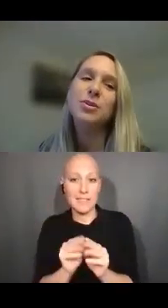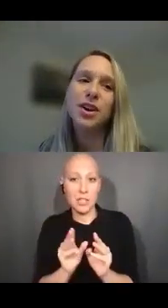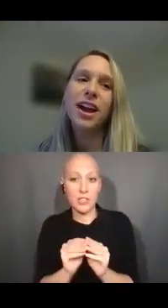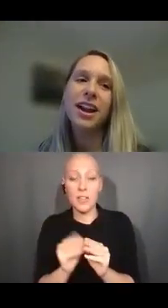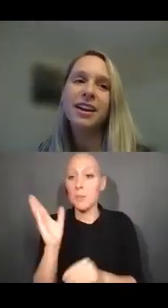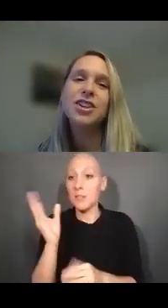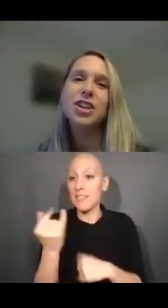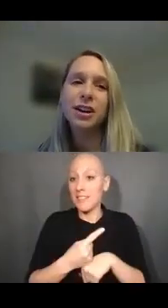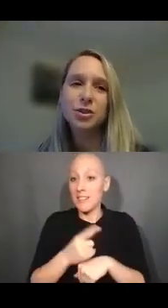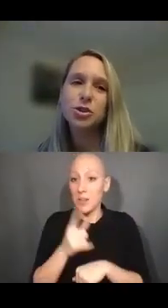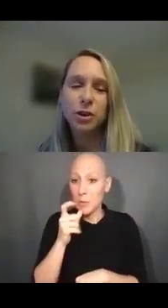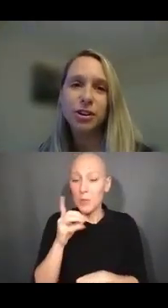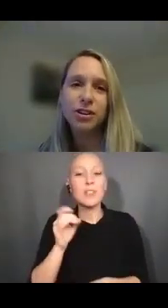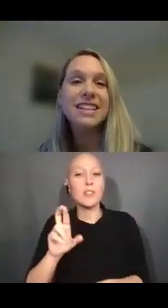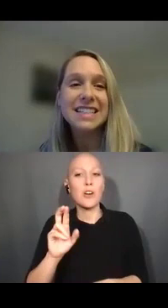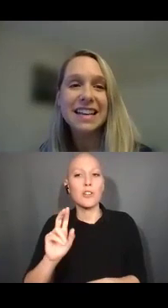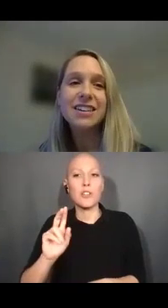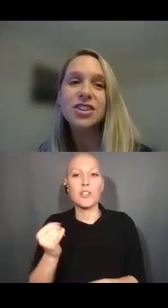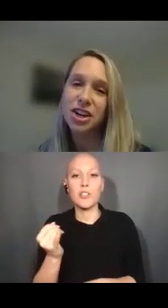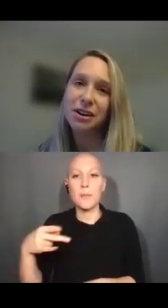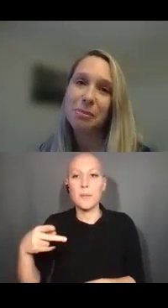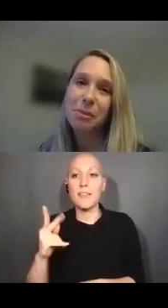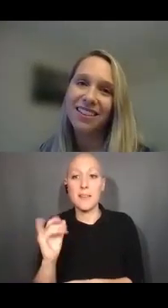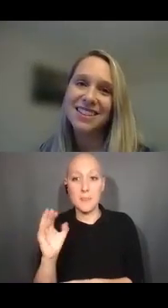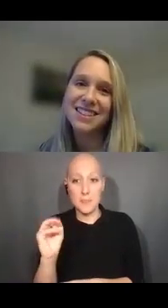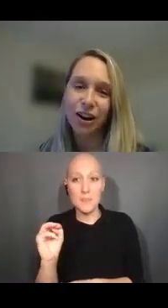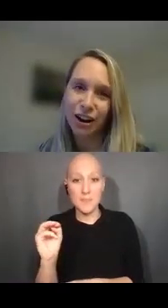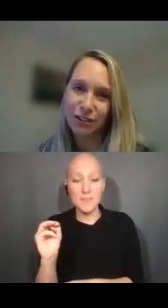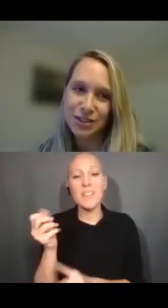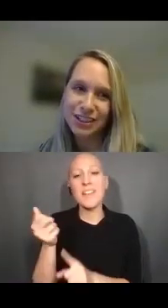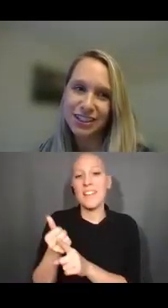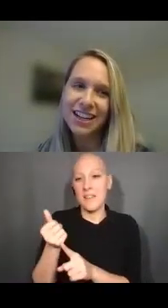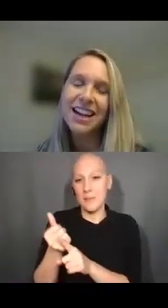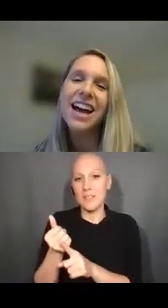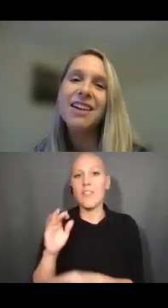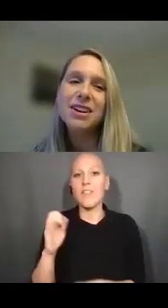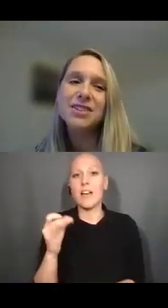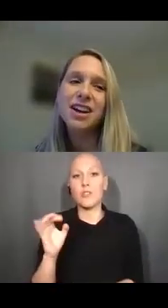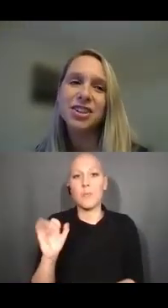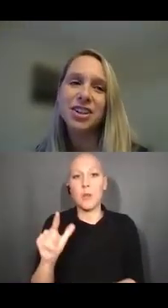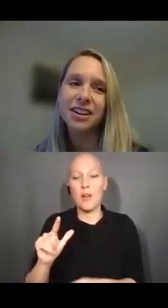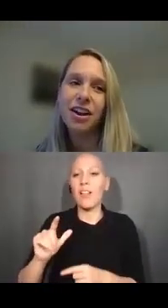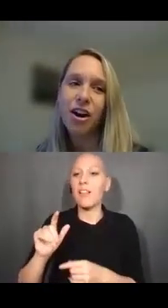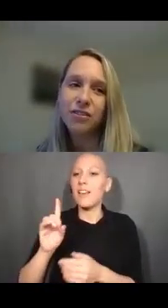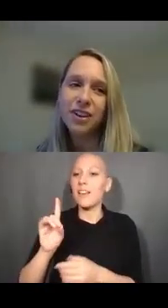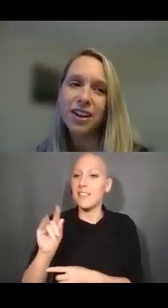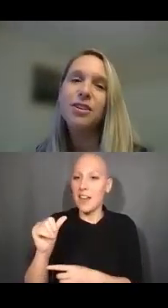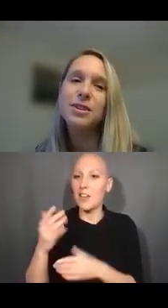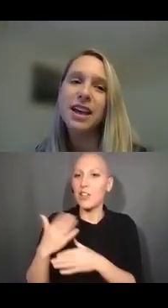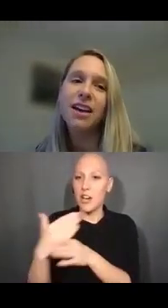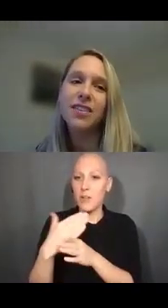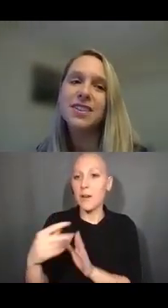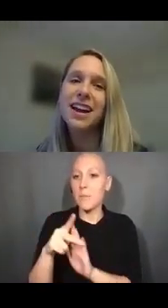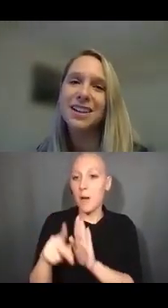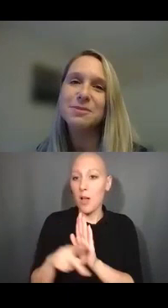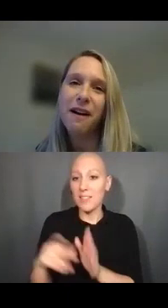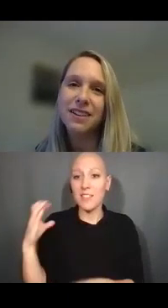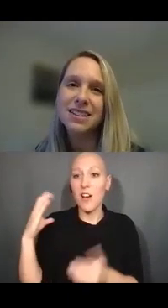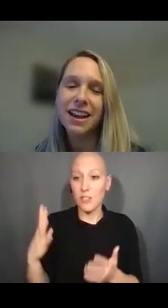who is our NIH Extramural Data Sharing Policy Officer, and we have Dr. Nonye Harvey, who is a Health Science Policy